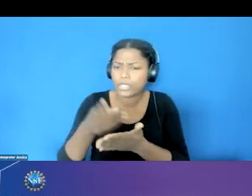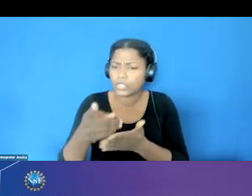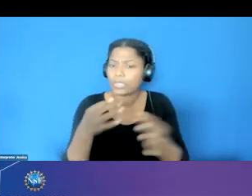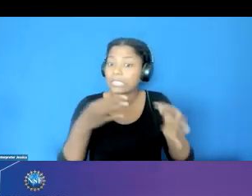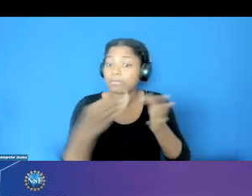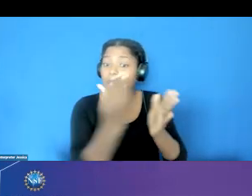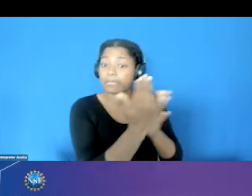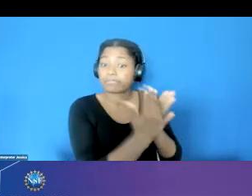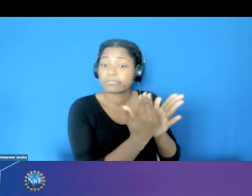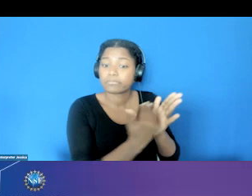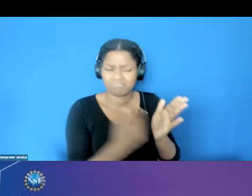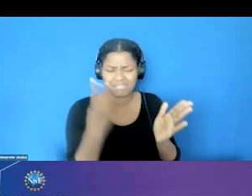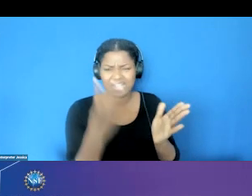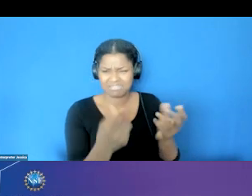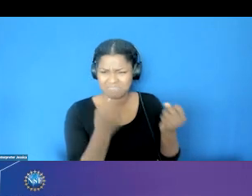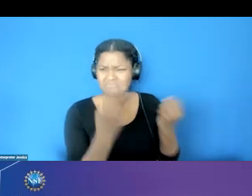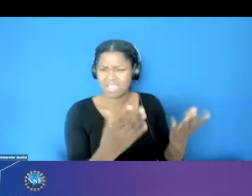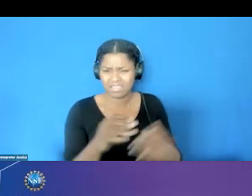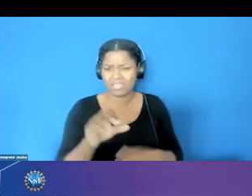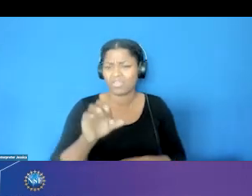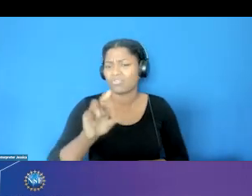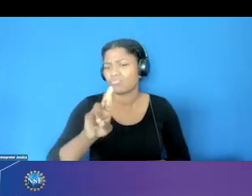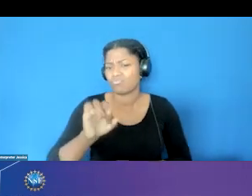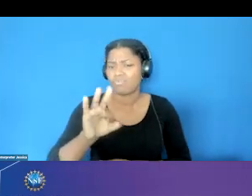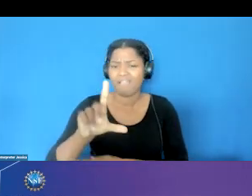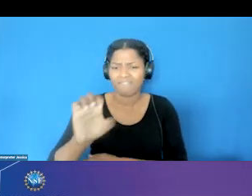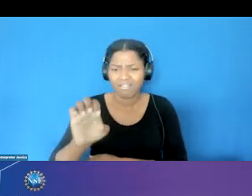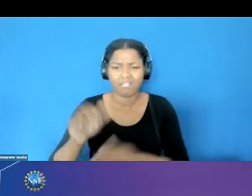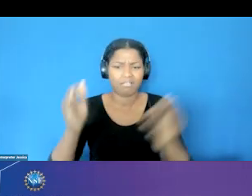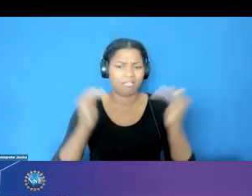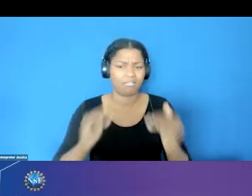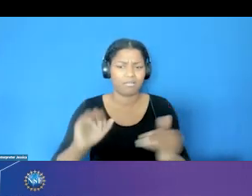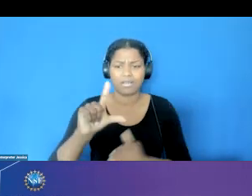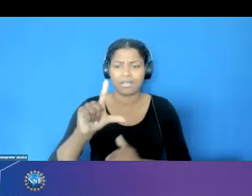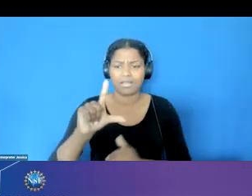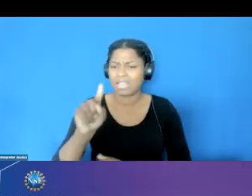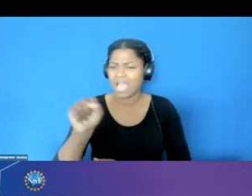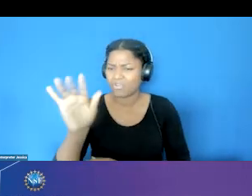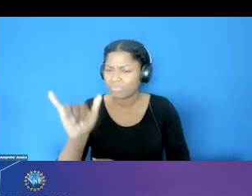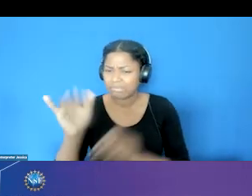through I see a lot of raffles, lotteries, competitions. I don't see gambling as much.